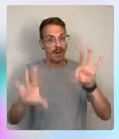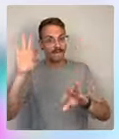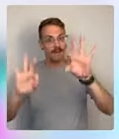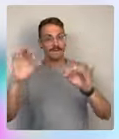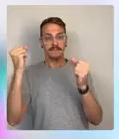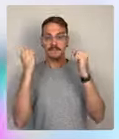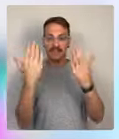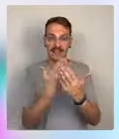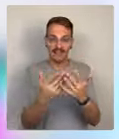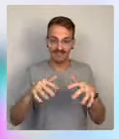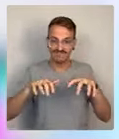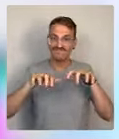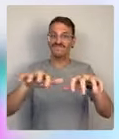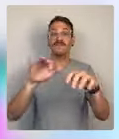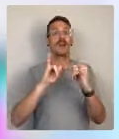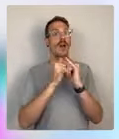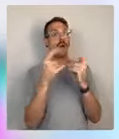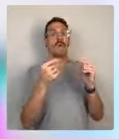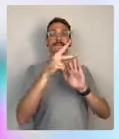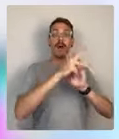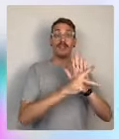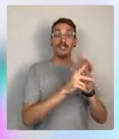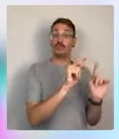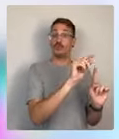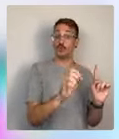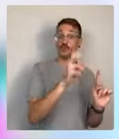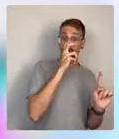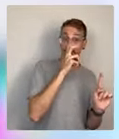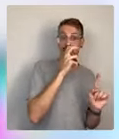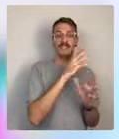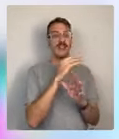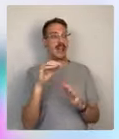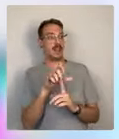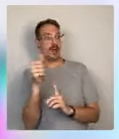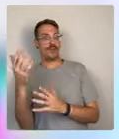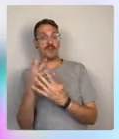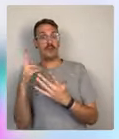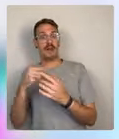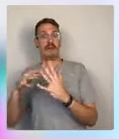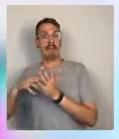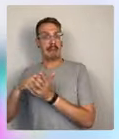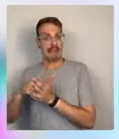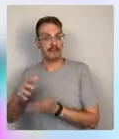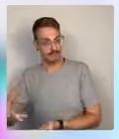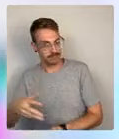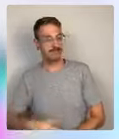they actually might derive quite a few insights as to what policies are maybe a little bit too restrictive and in other areas,